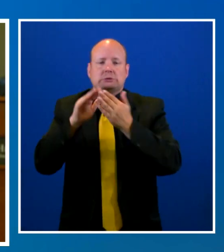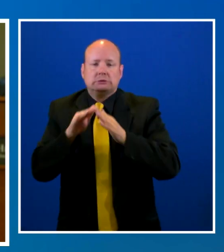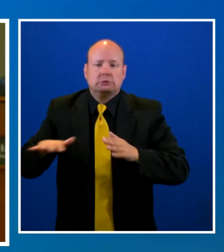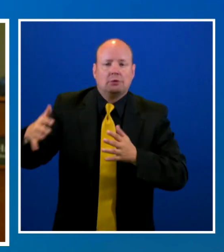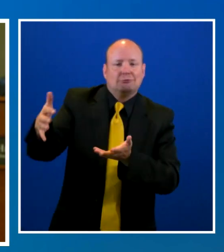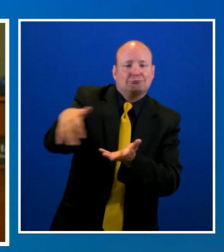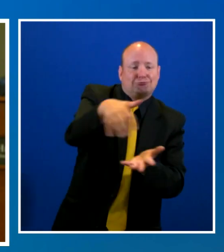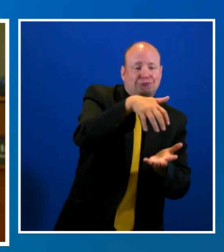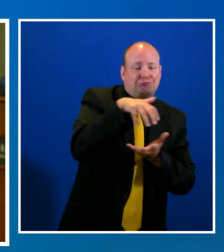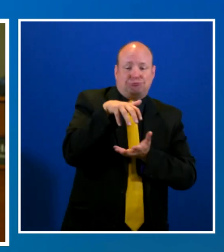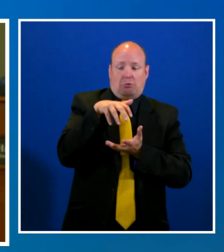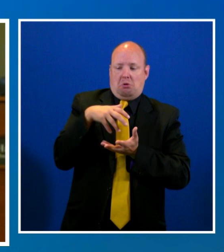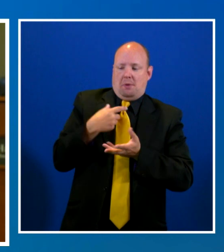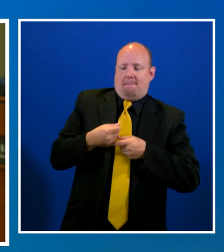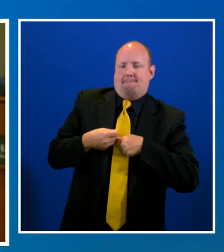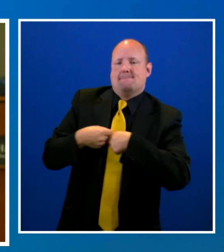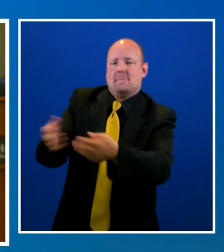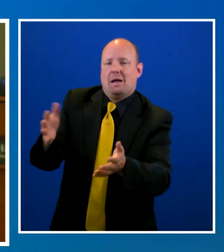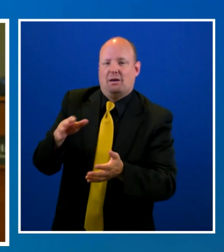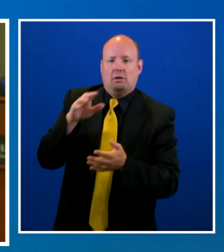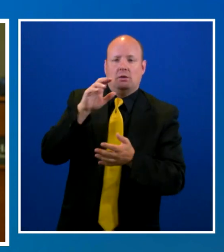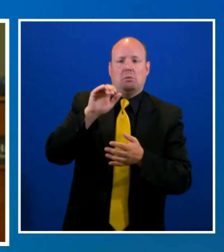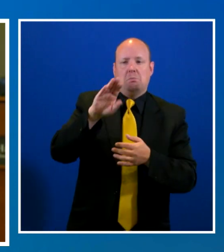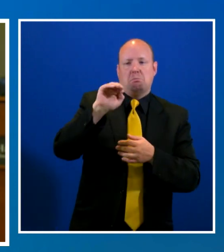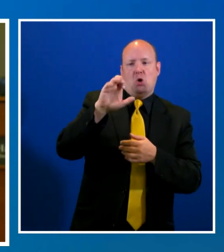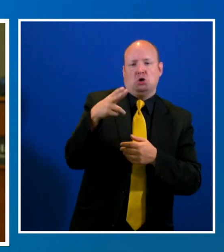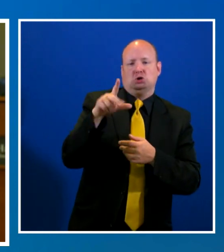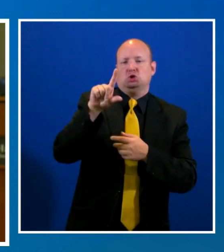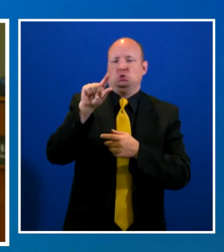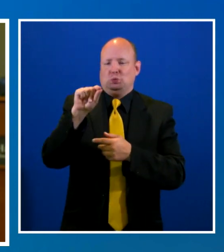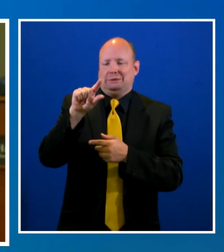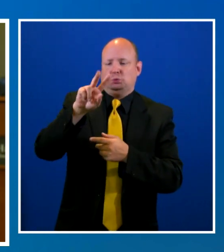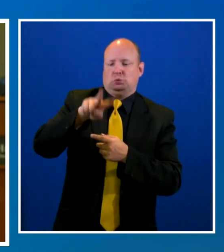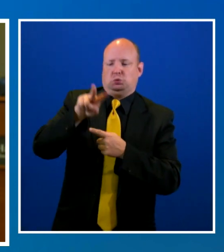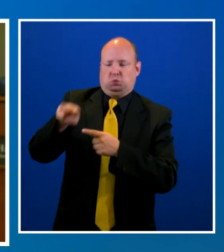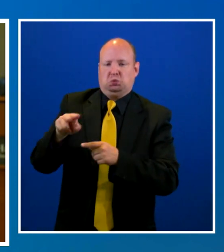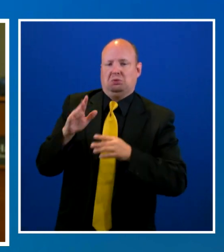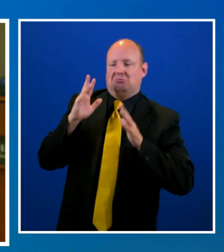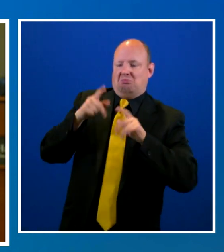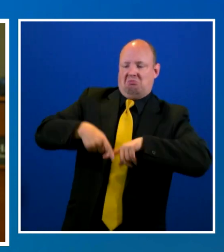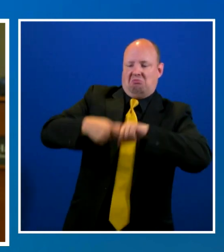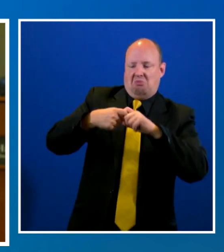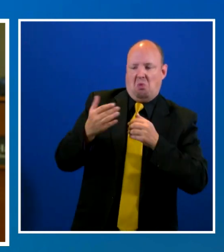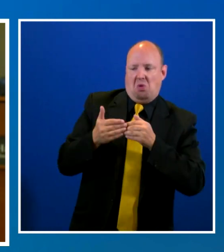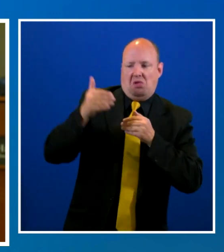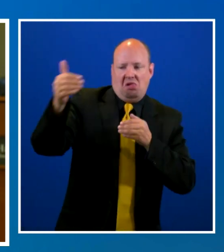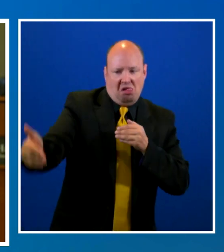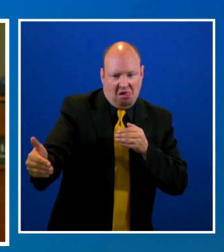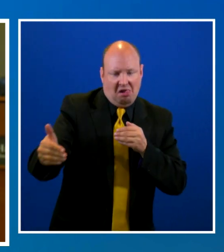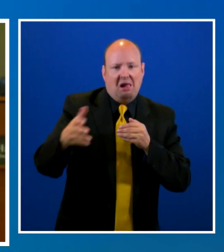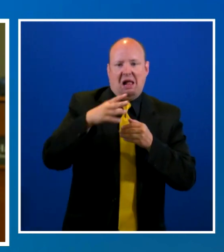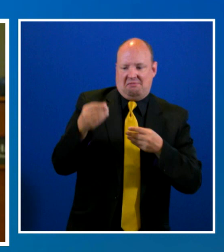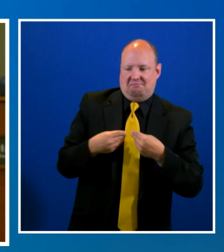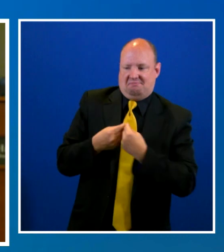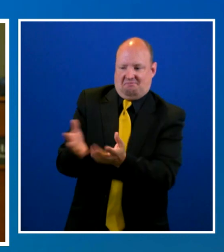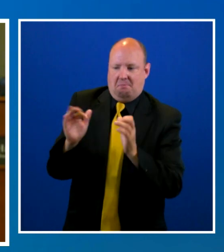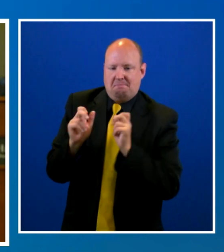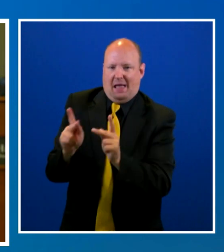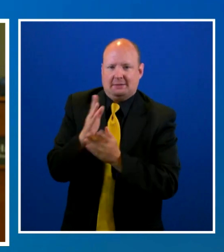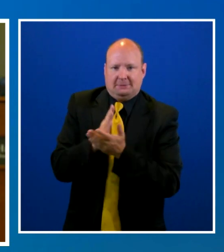This program provides direct relief to businesses most heavily impacted by pandemic related closures and capacity